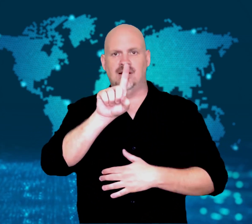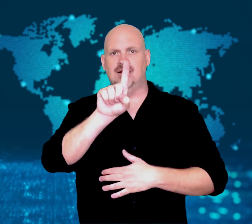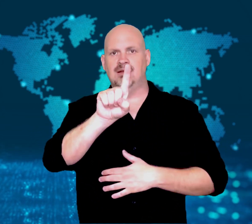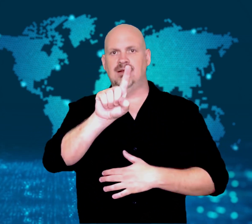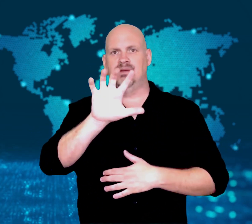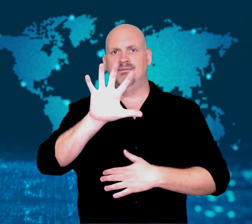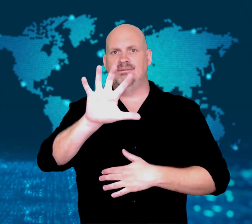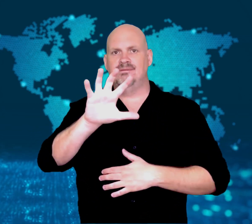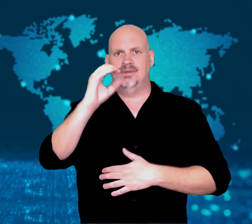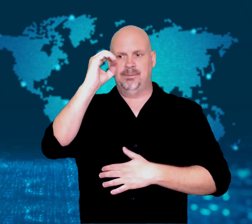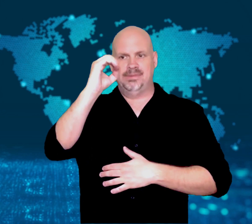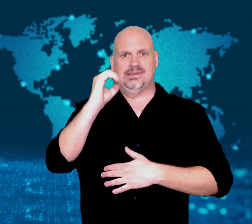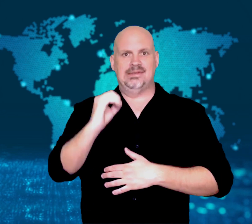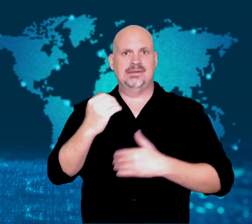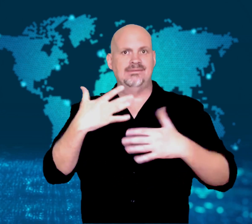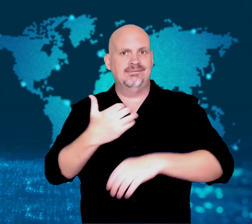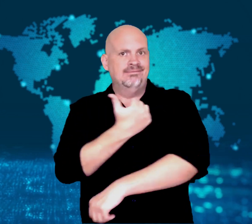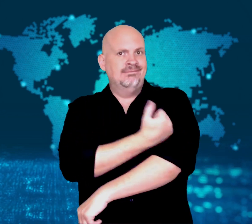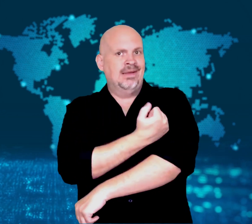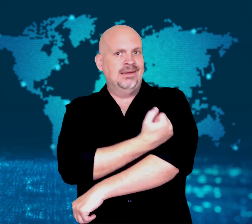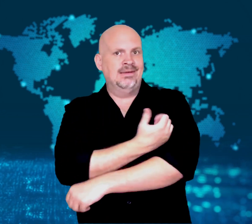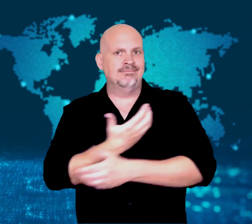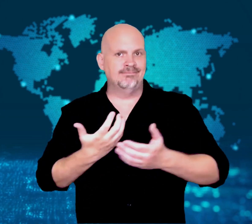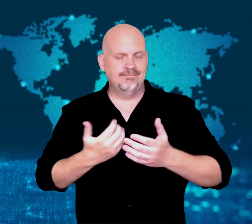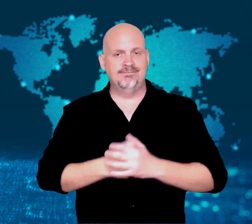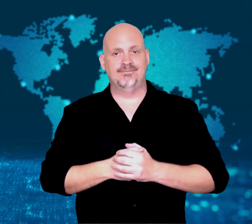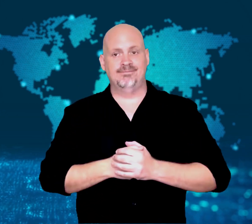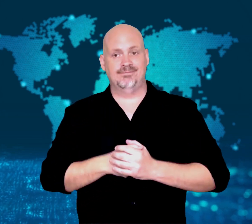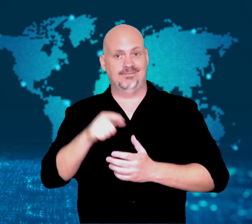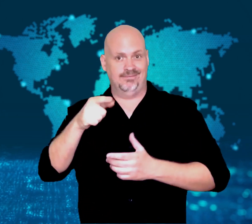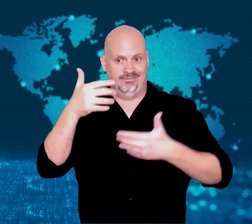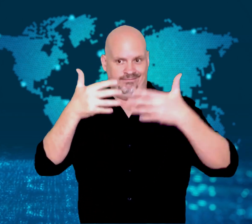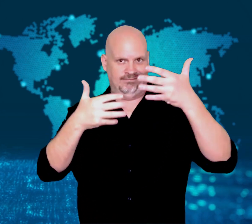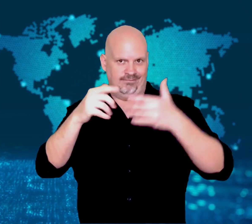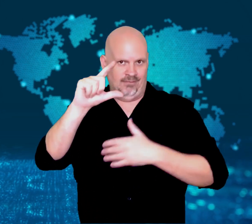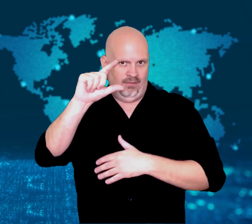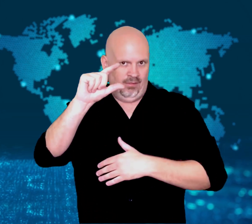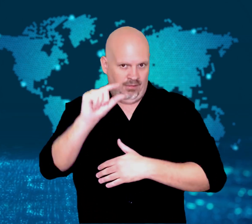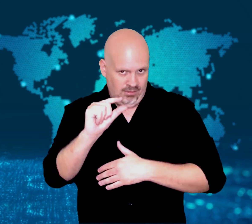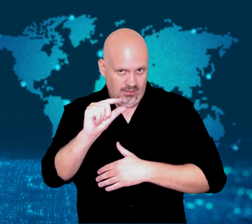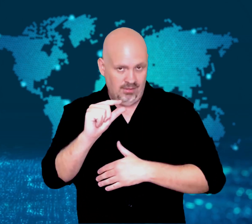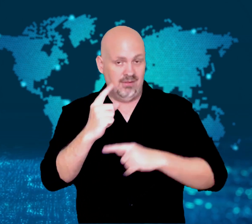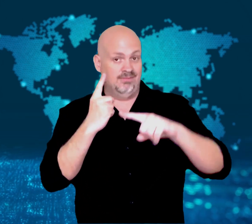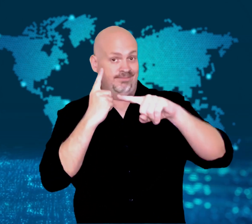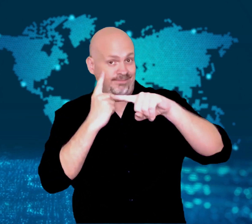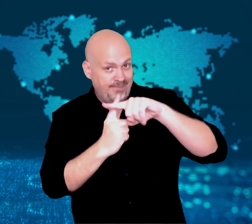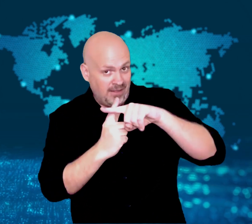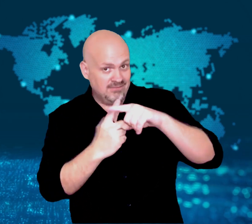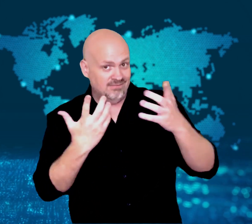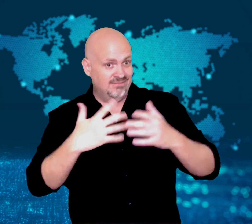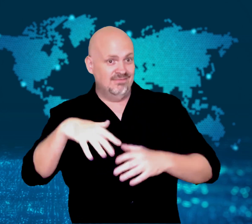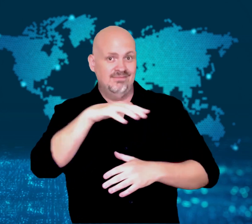Those statistics, along with error such as this situation,